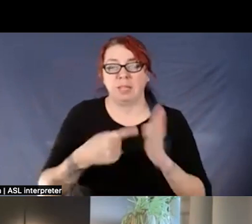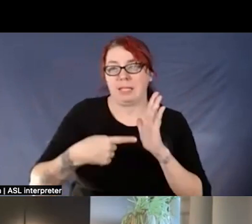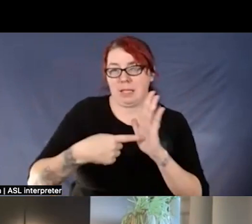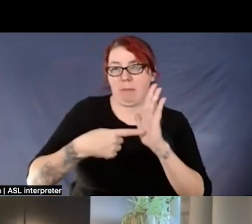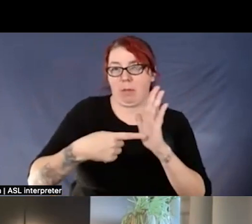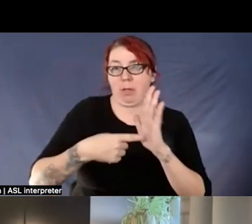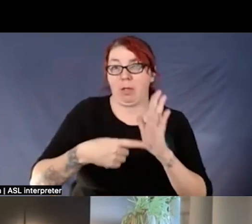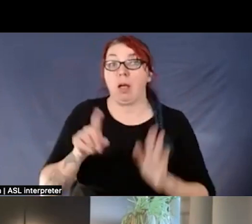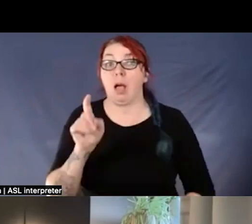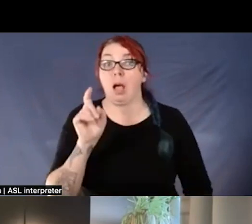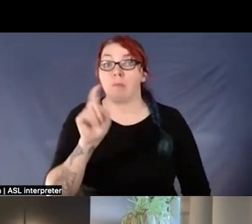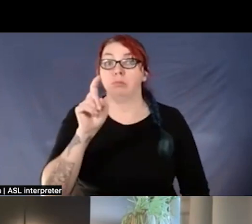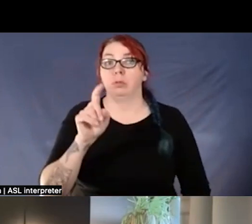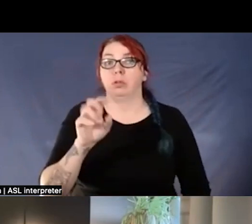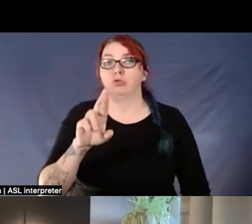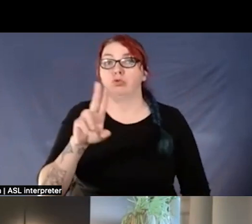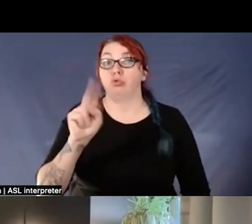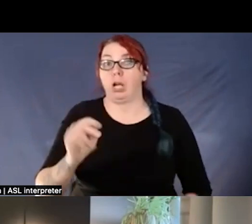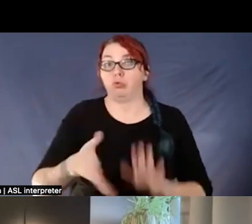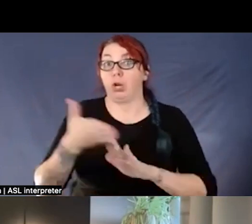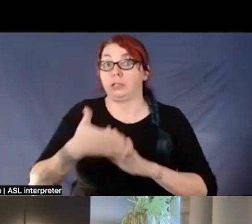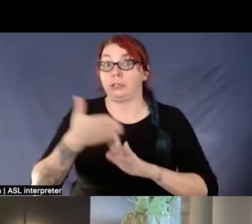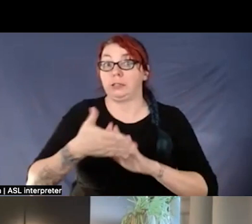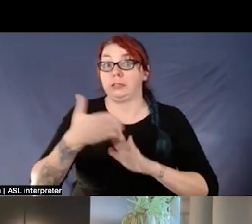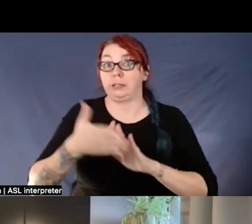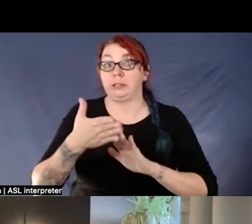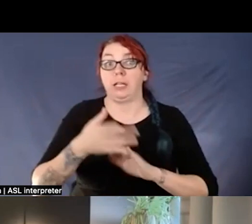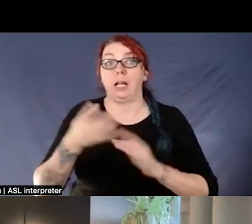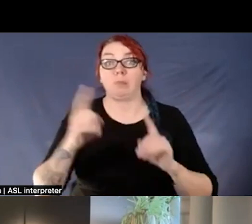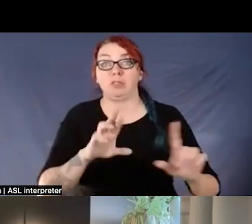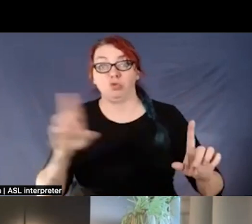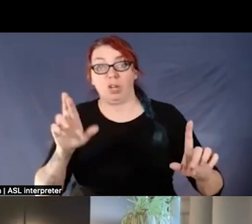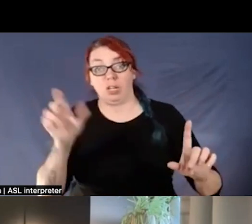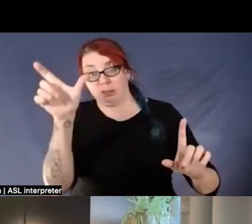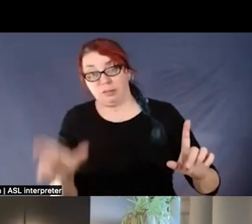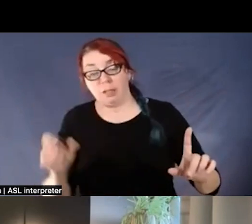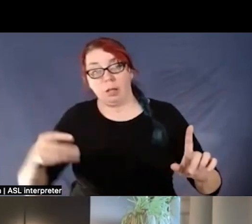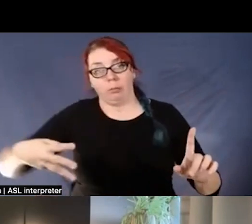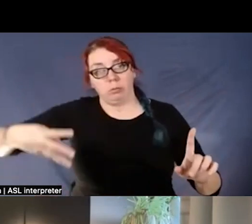panel on the right starts moving. And if I change the scroll amount value in the panel on the left,